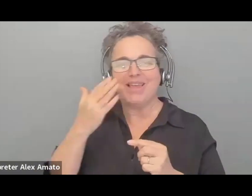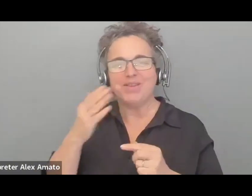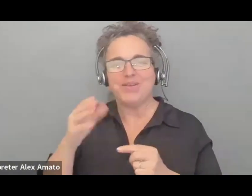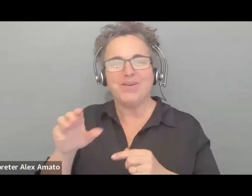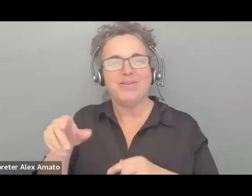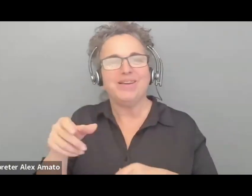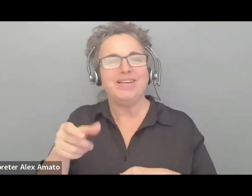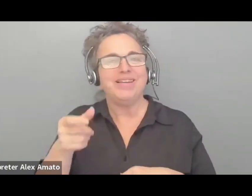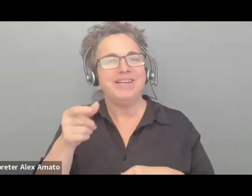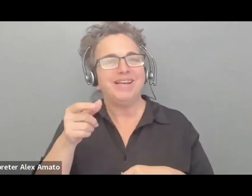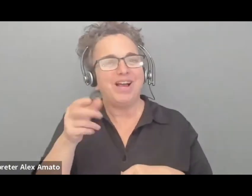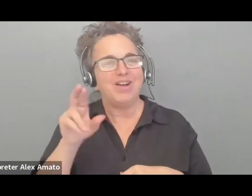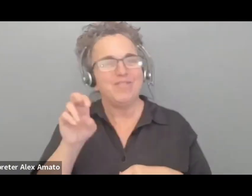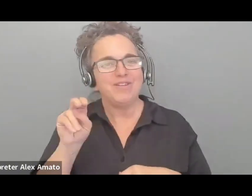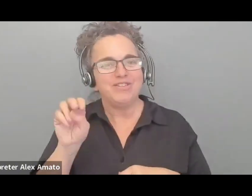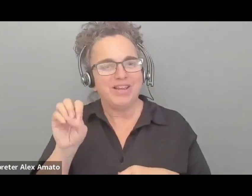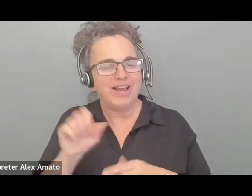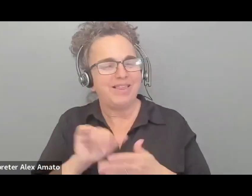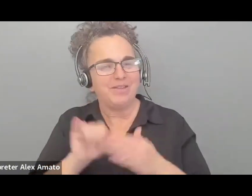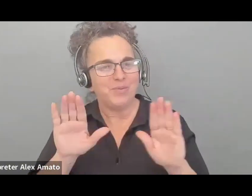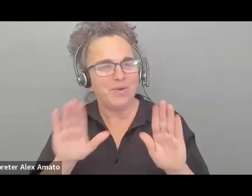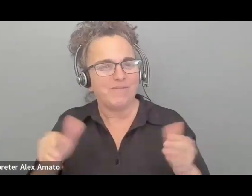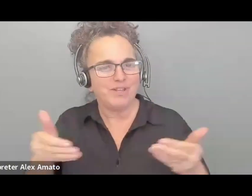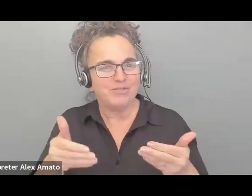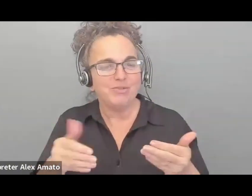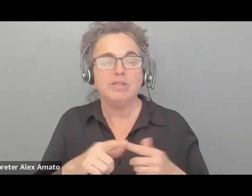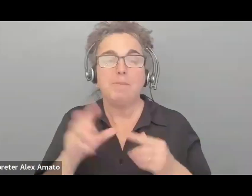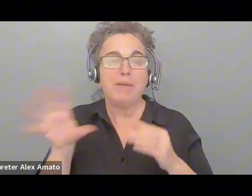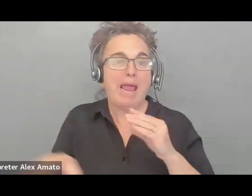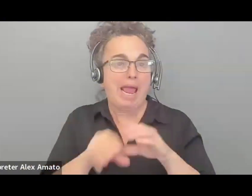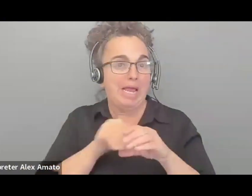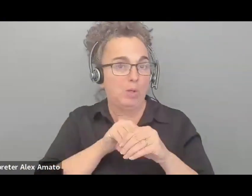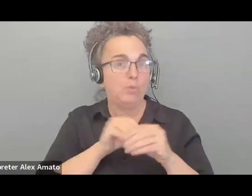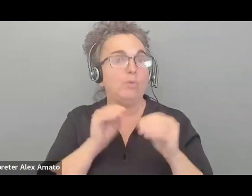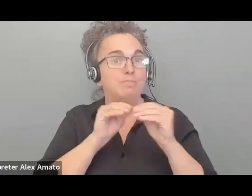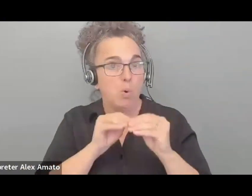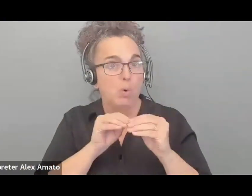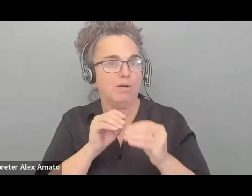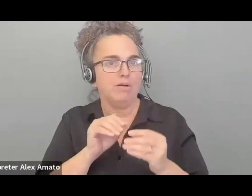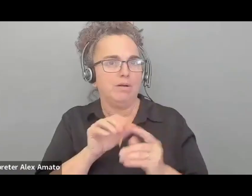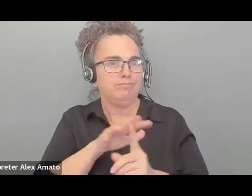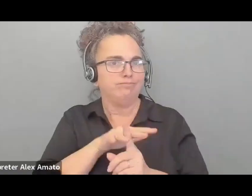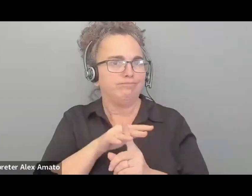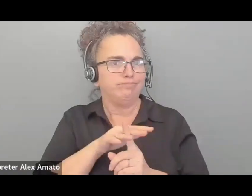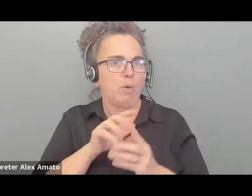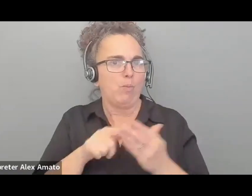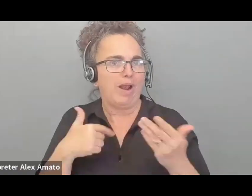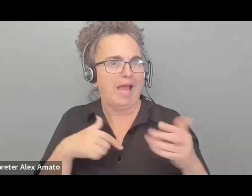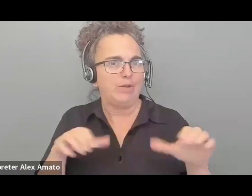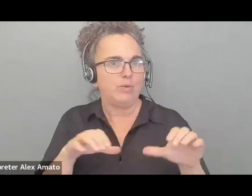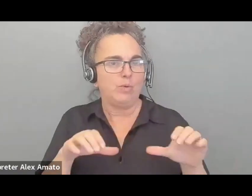I, to add some more context to what I do, I also built and operationalized an accessibility